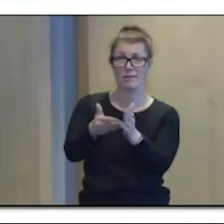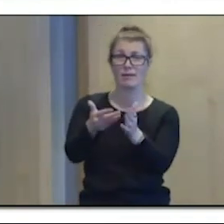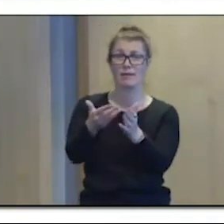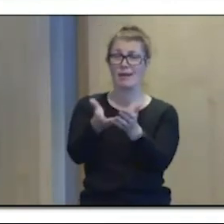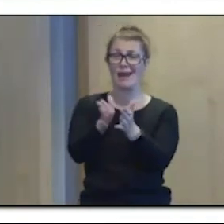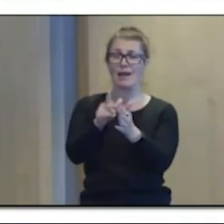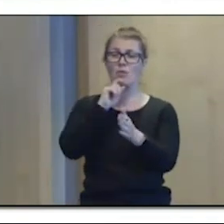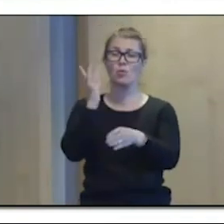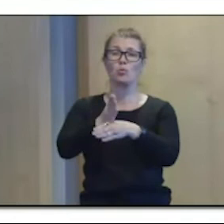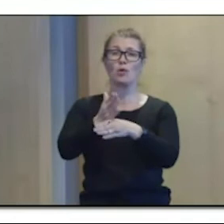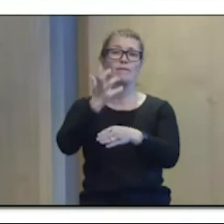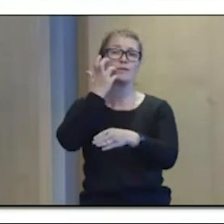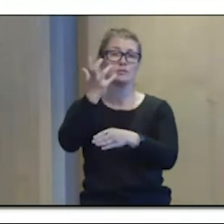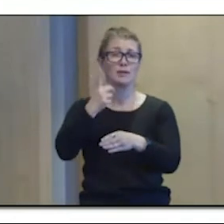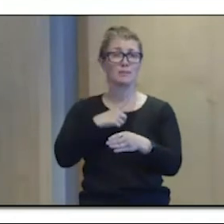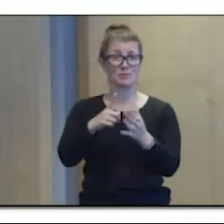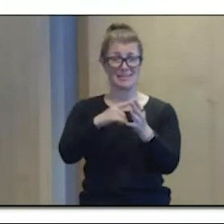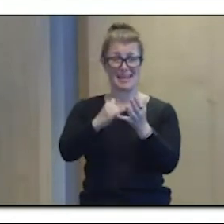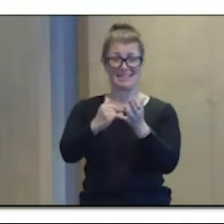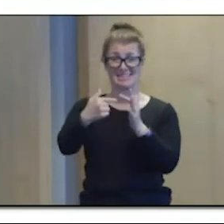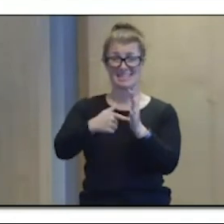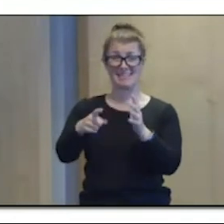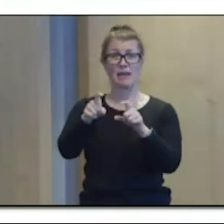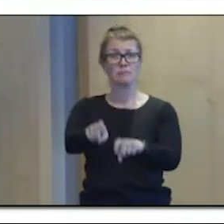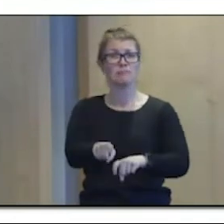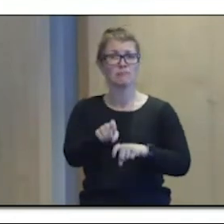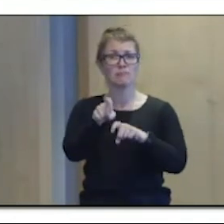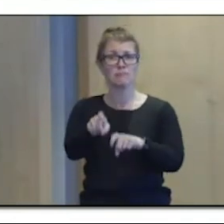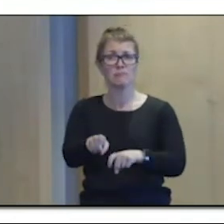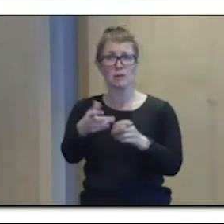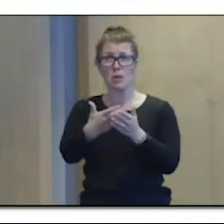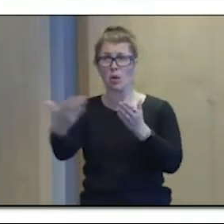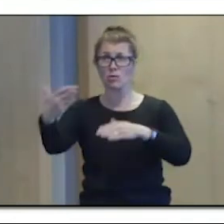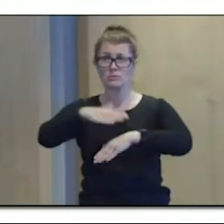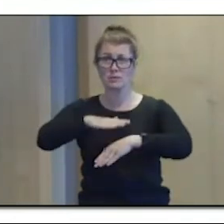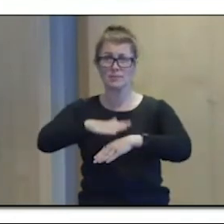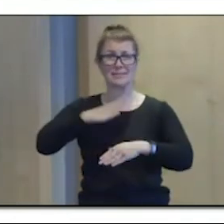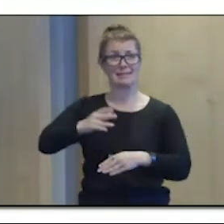because the assets are so long-lived we have to think about how we're going to fund them